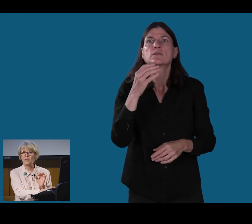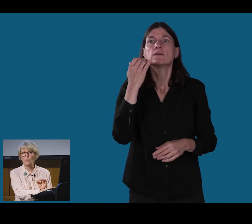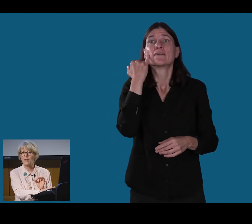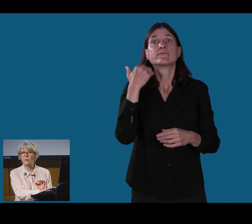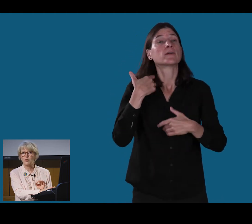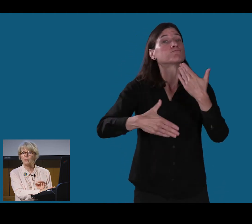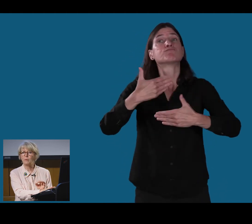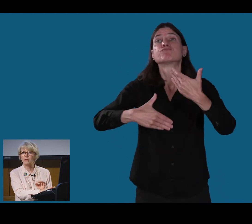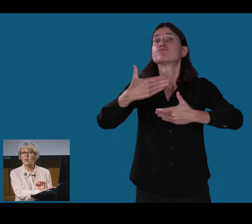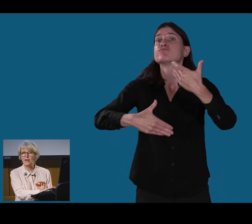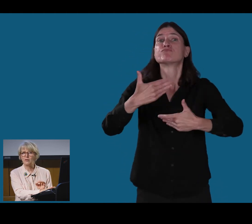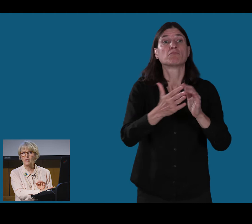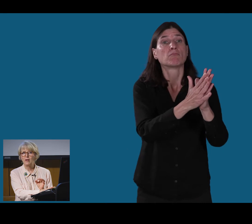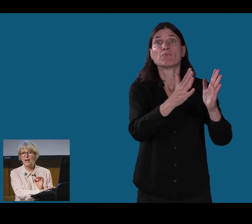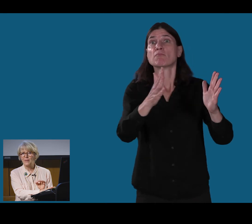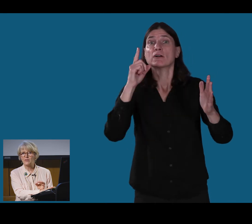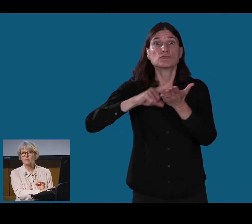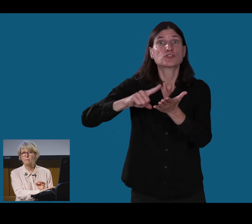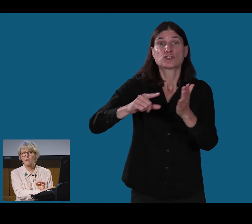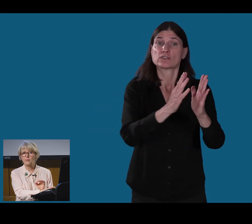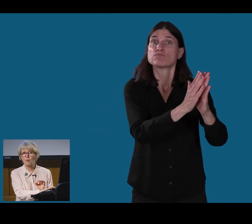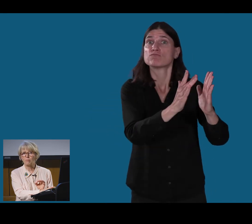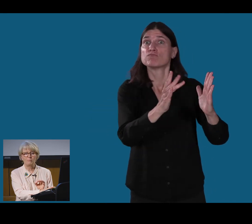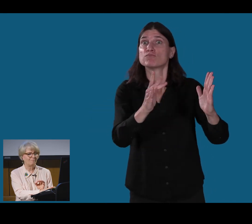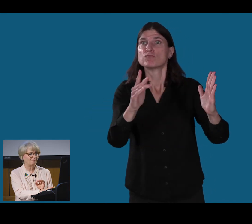and the ways in which people can change, and that becomes a problem.